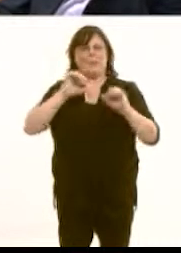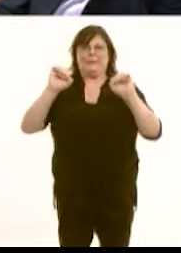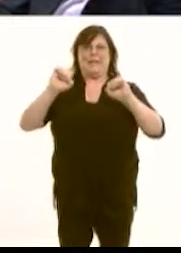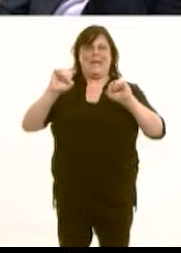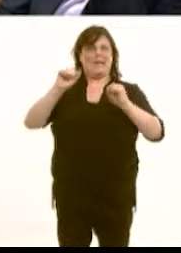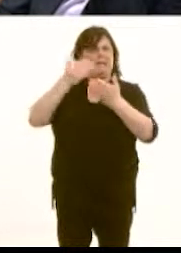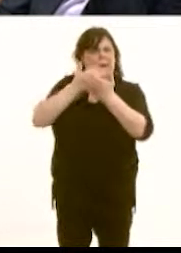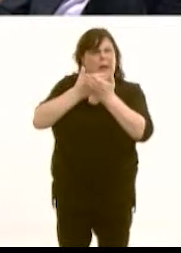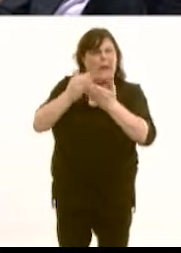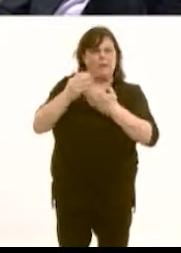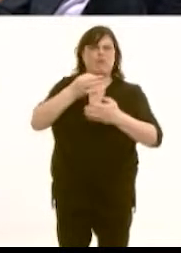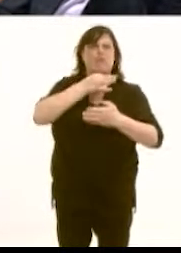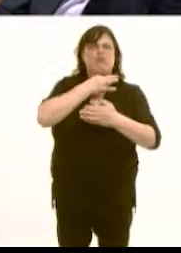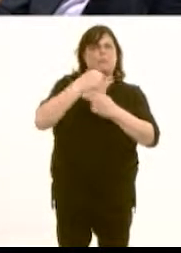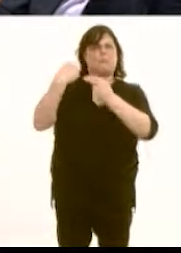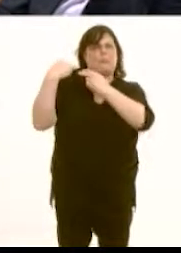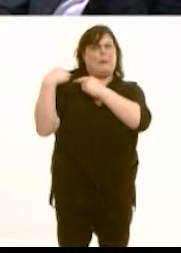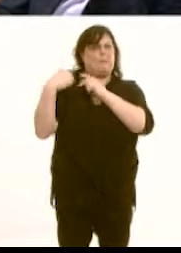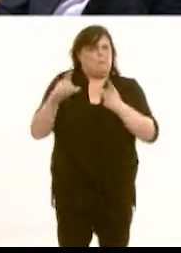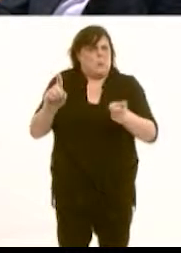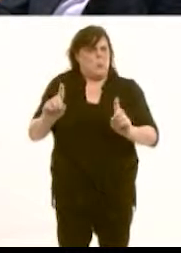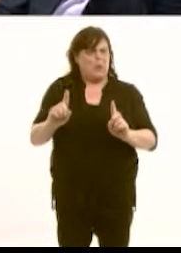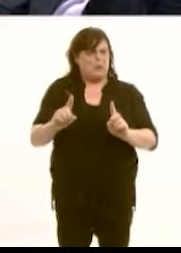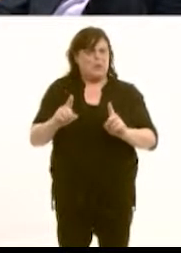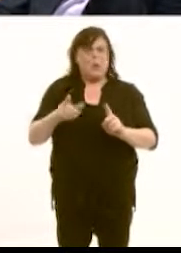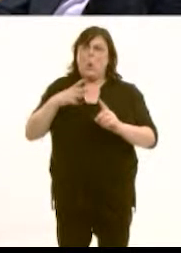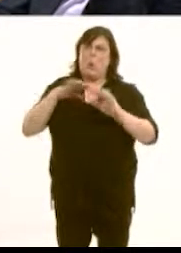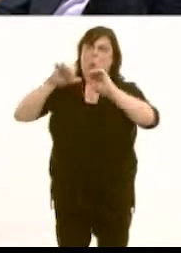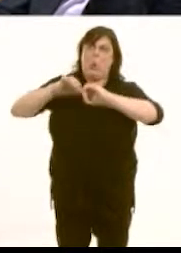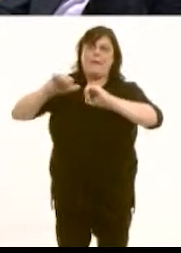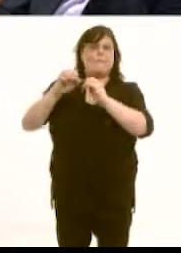the figure that Highways England give us.